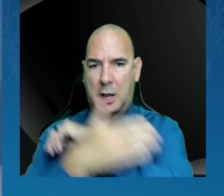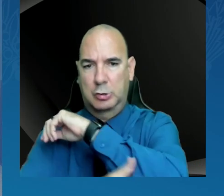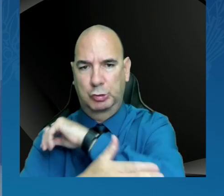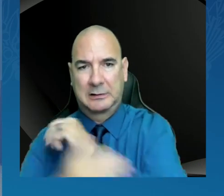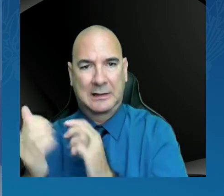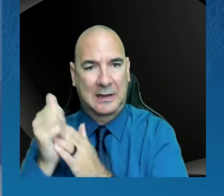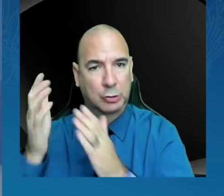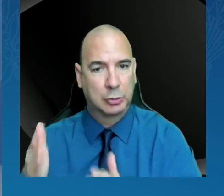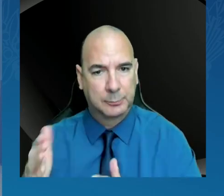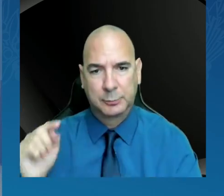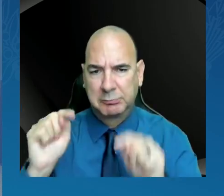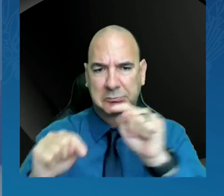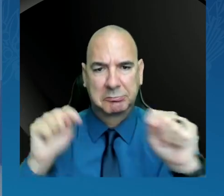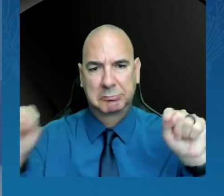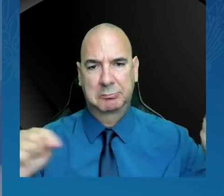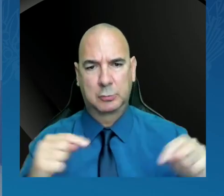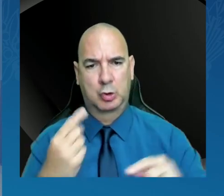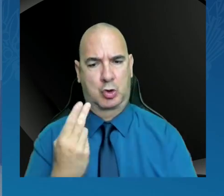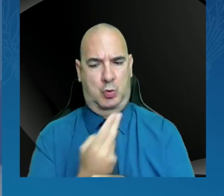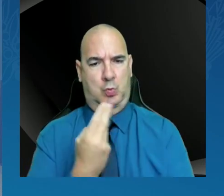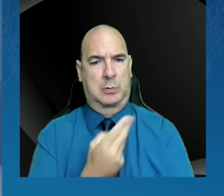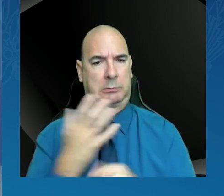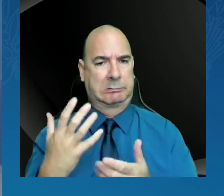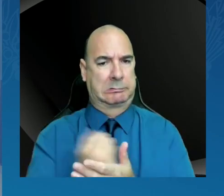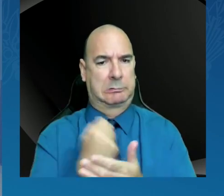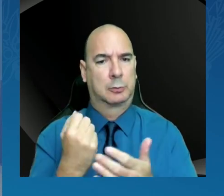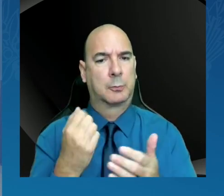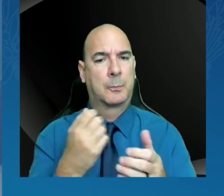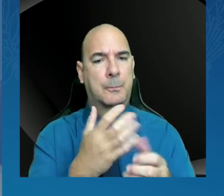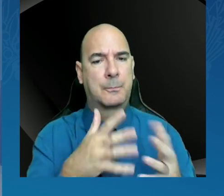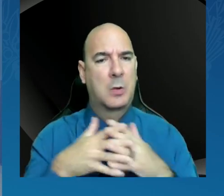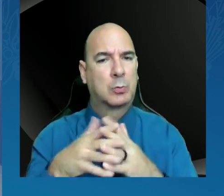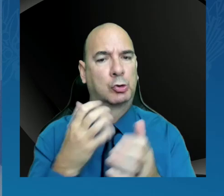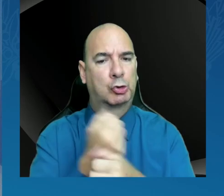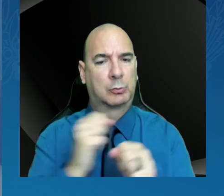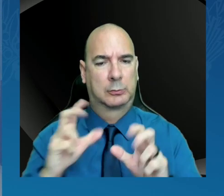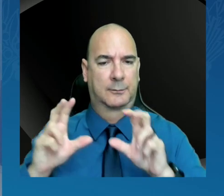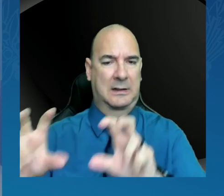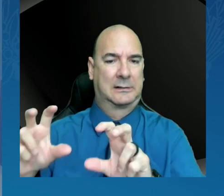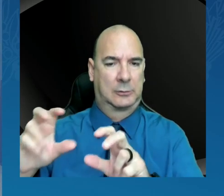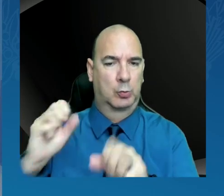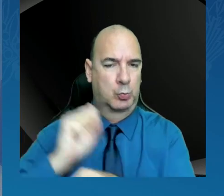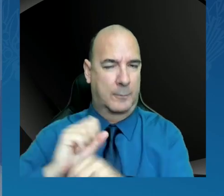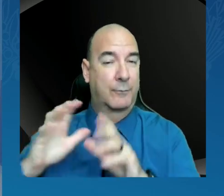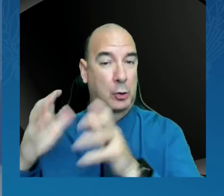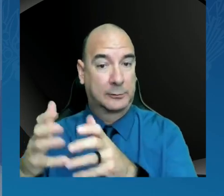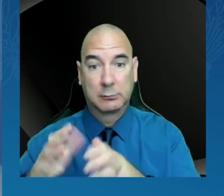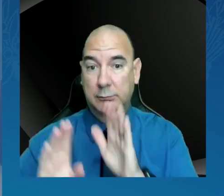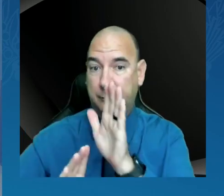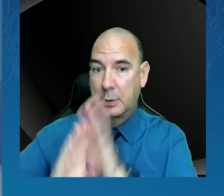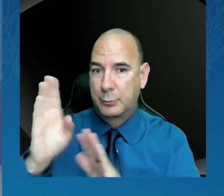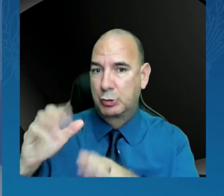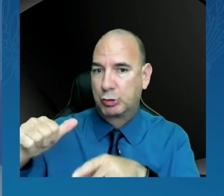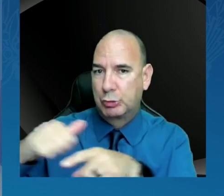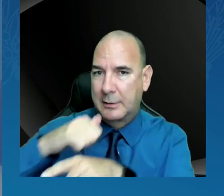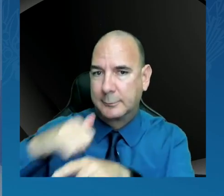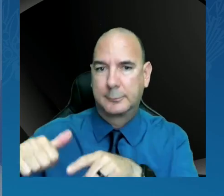to invest in workforce development, the training, apprenticeships, credential, building, recruitment and retention